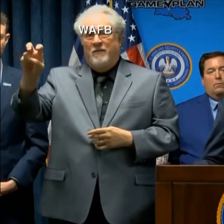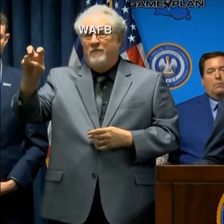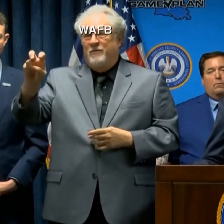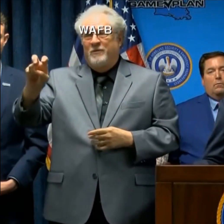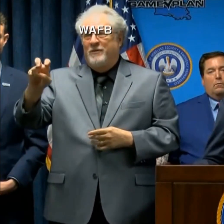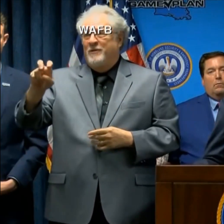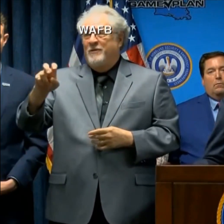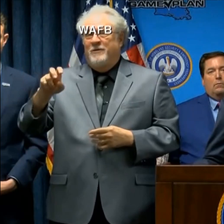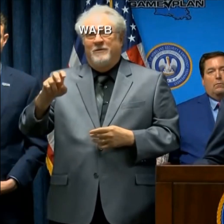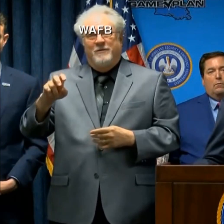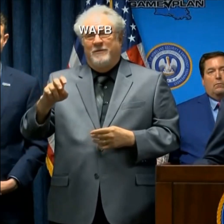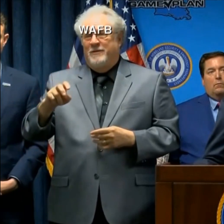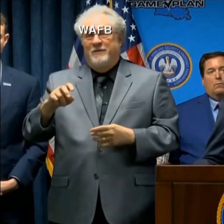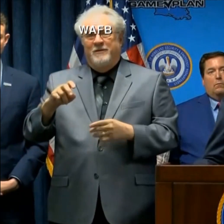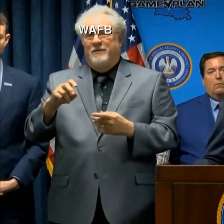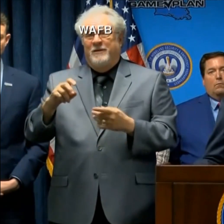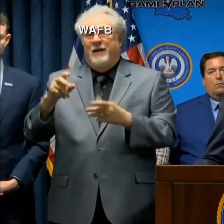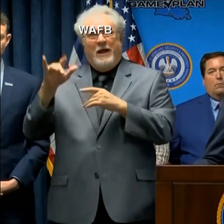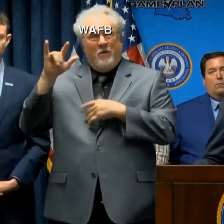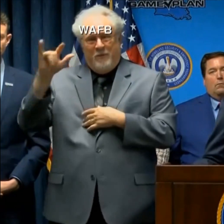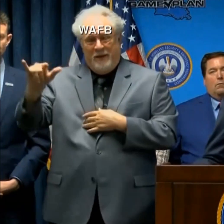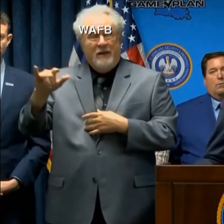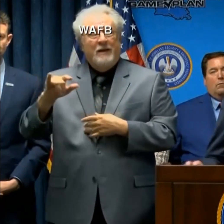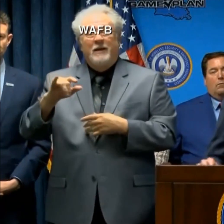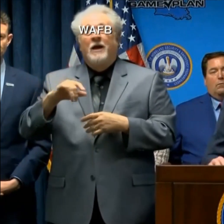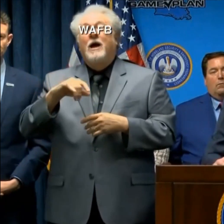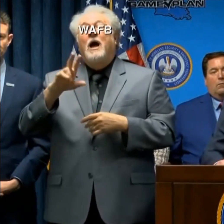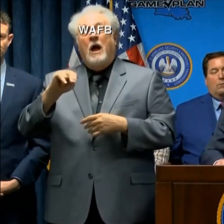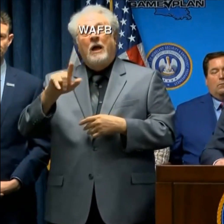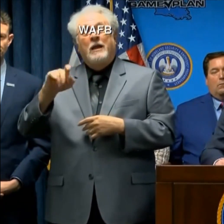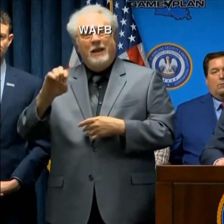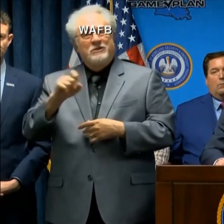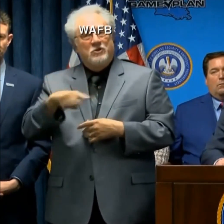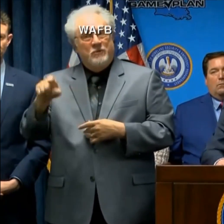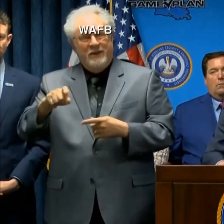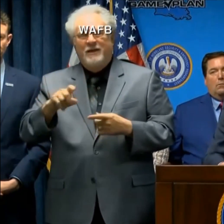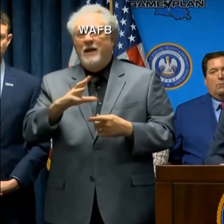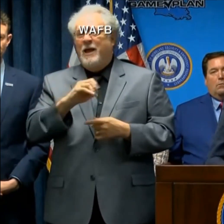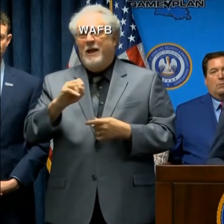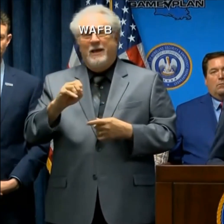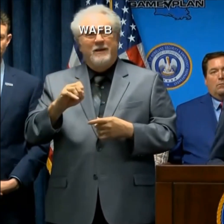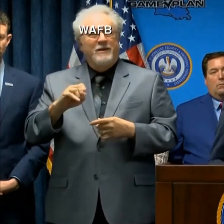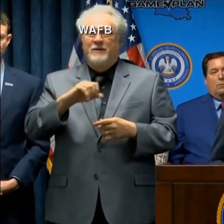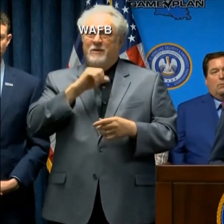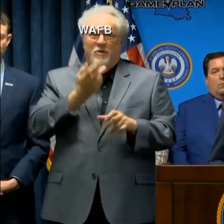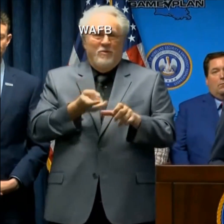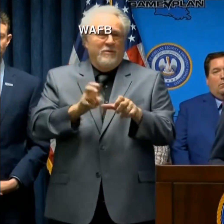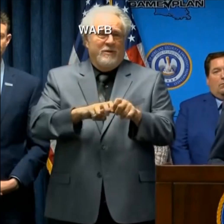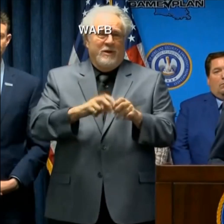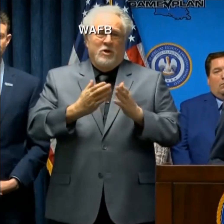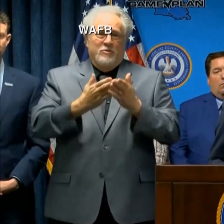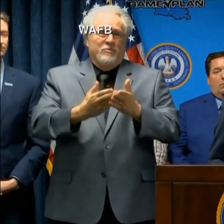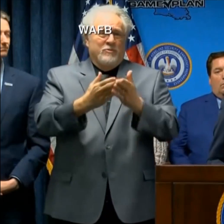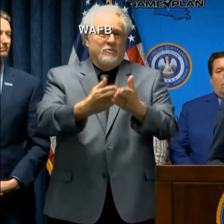absolutely necessary on an airplane and then they should not get on a cruise we